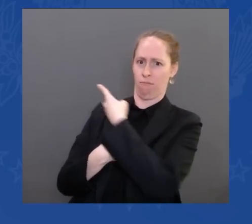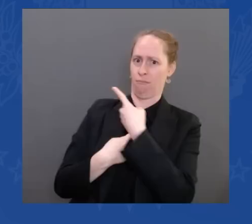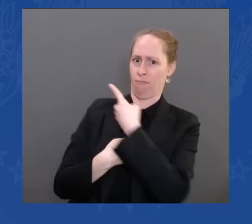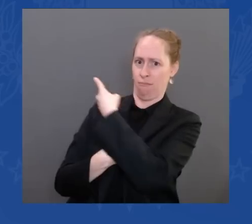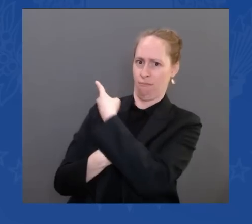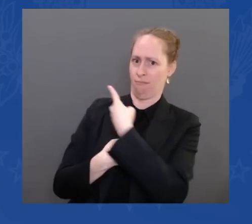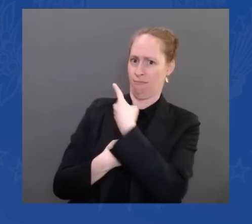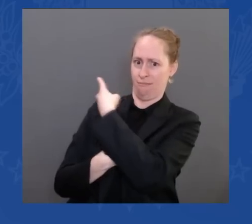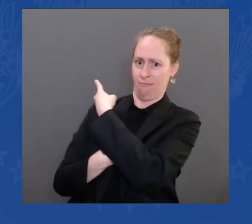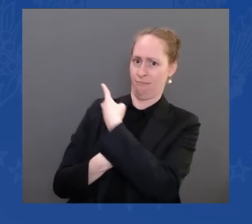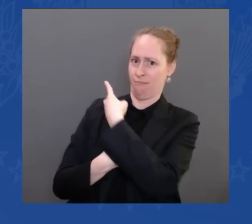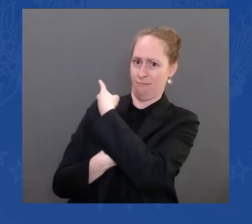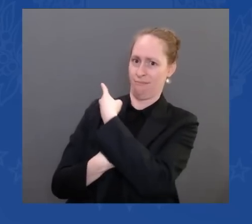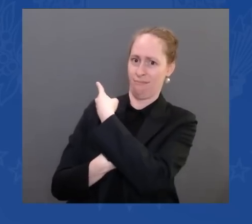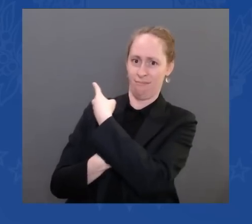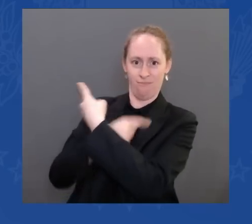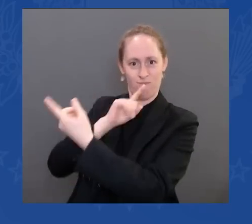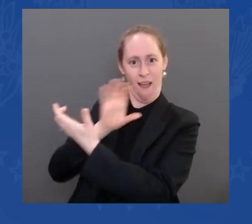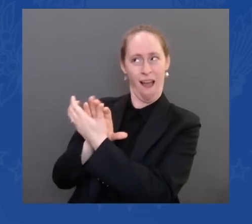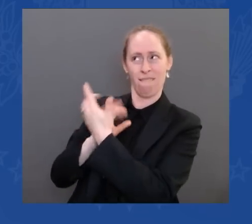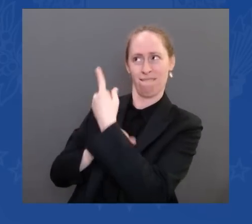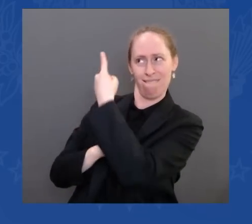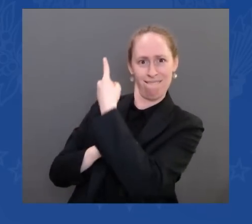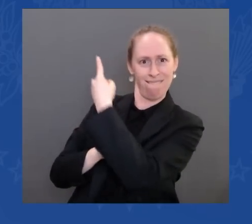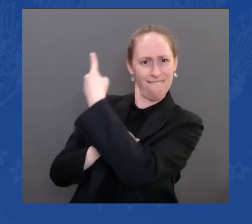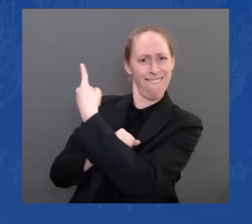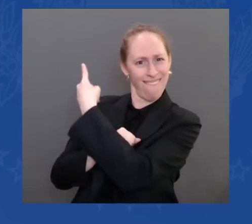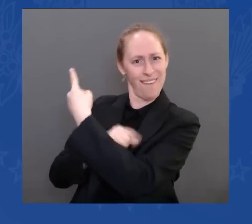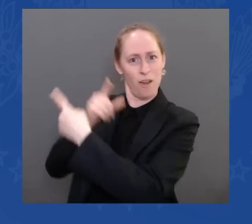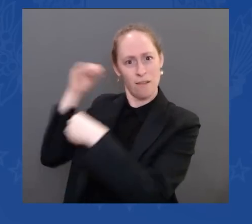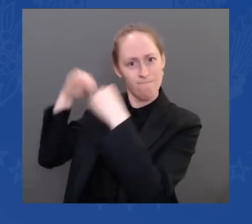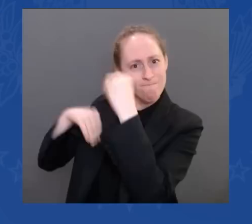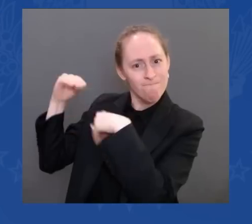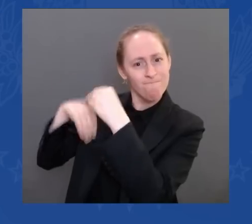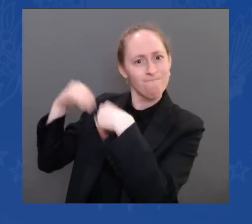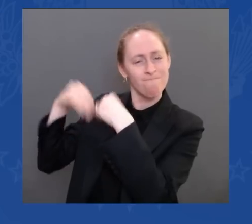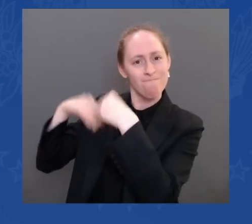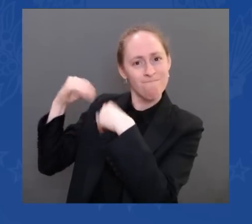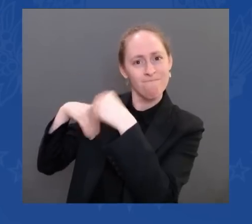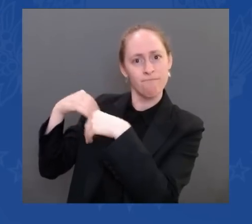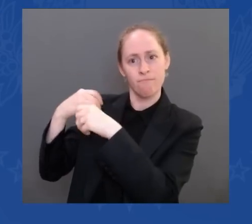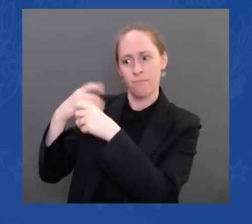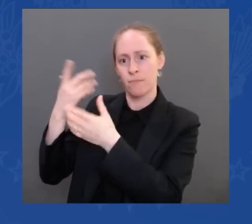And he went on. And he filled up. And all of a sudden, it dawned on me: